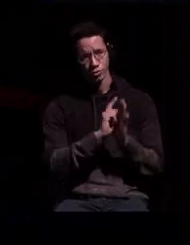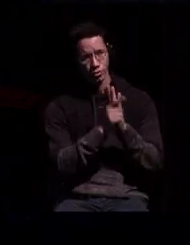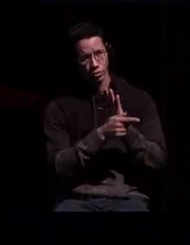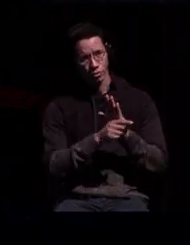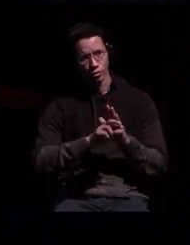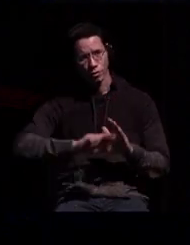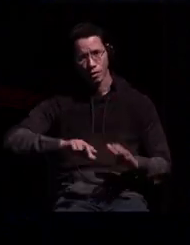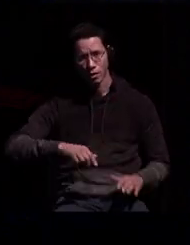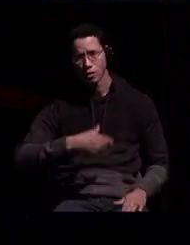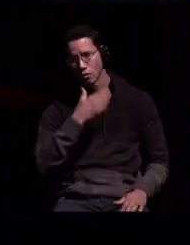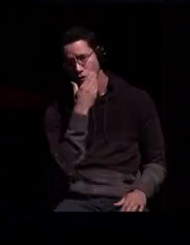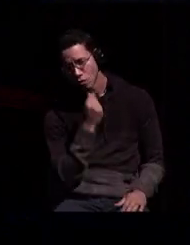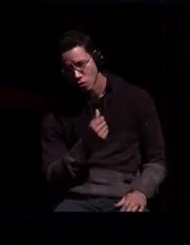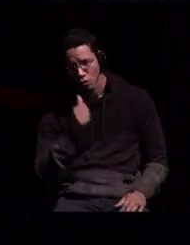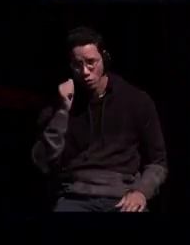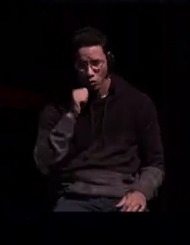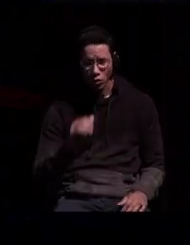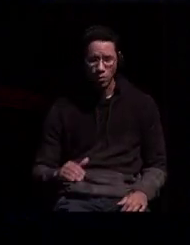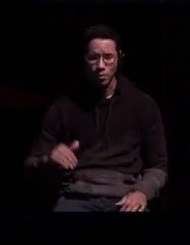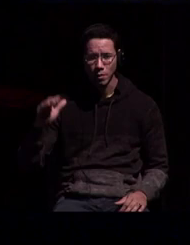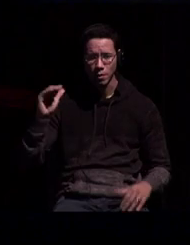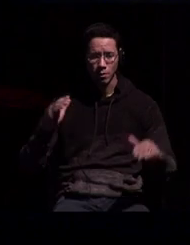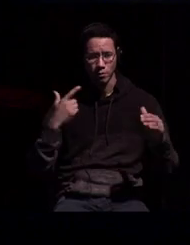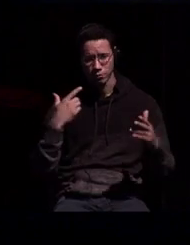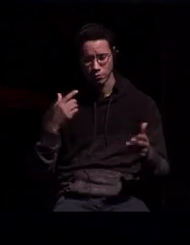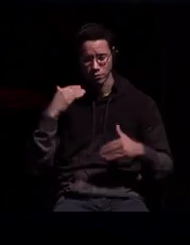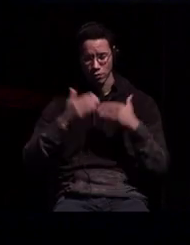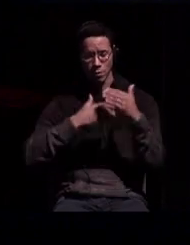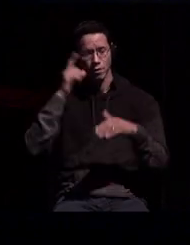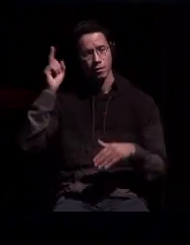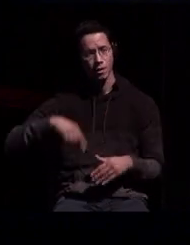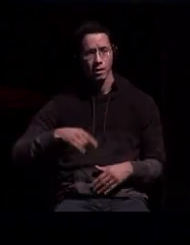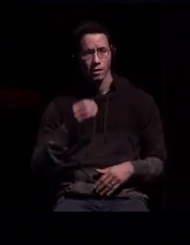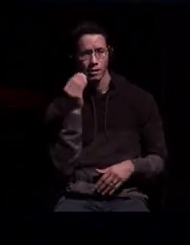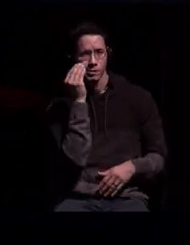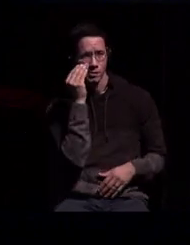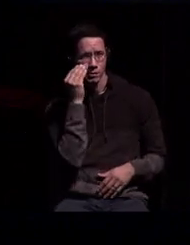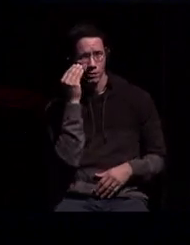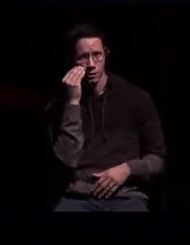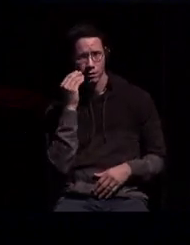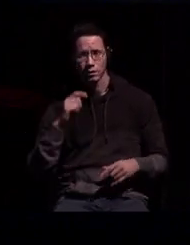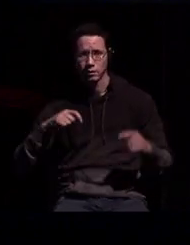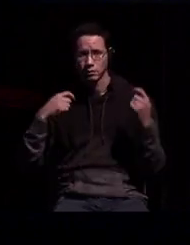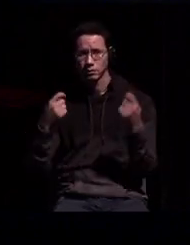from a gender perspective is an attempt to establish priorities and mechanisms that today’s tourism uses